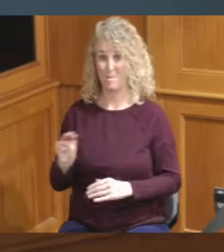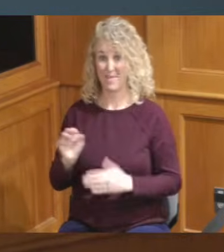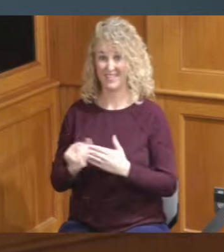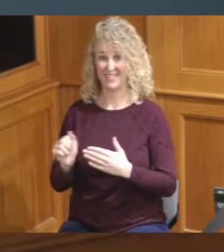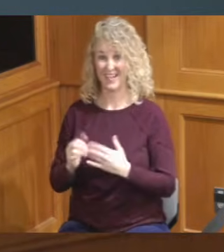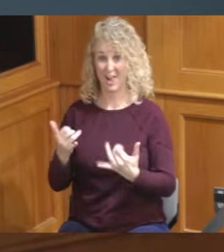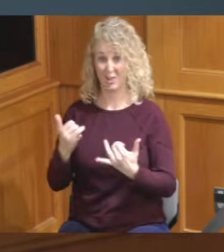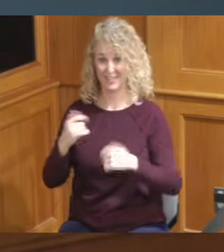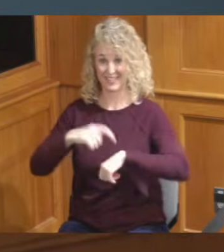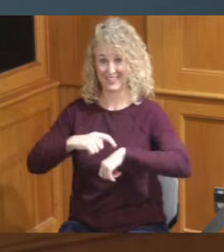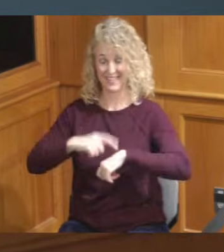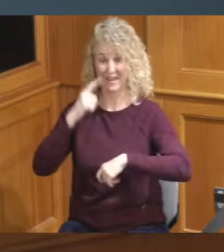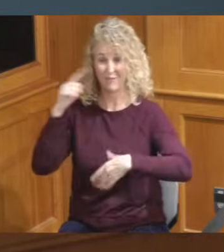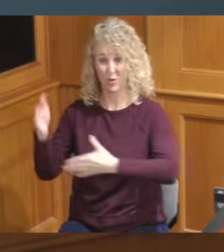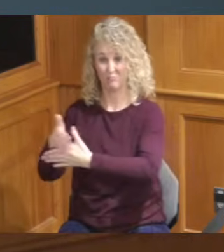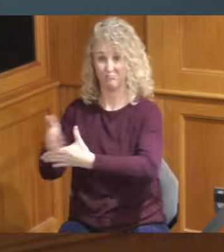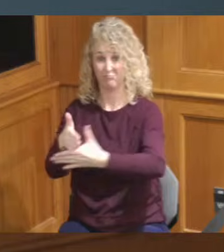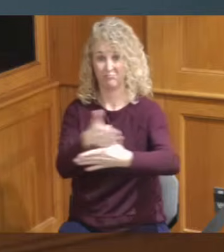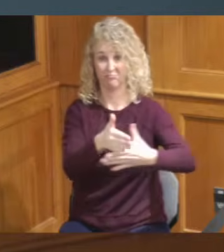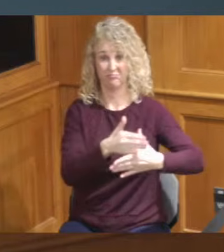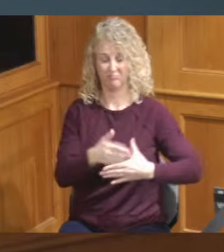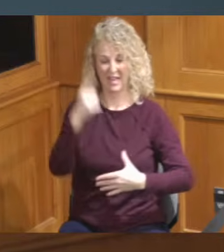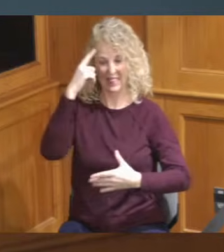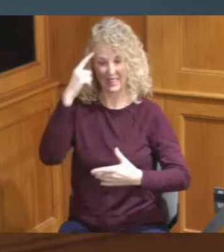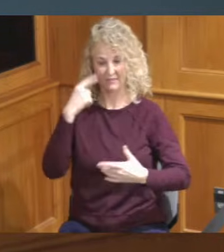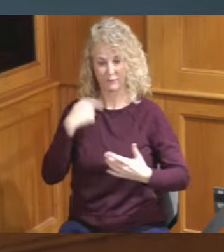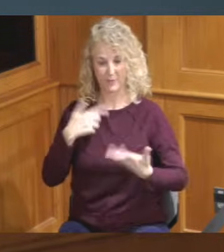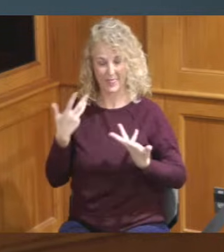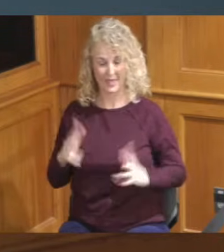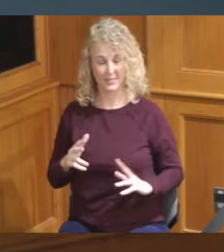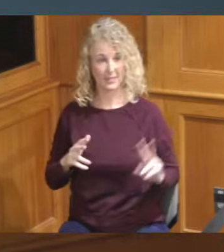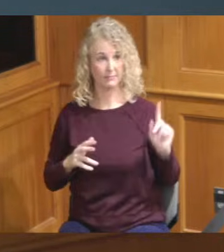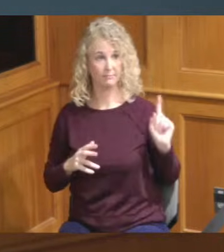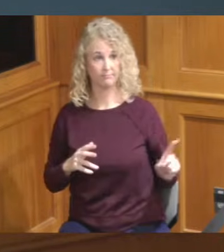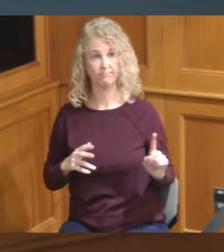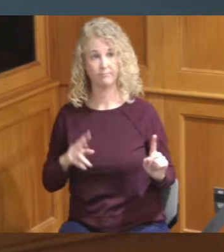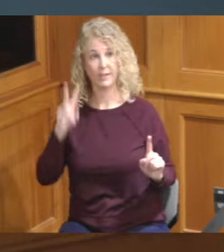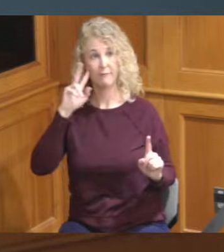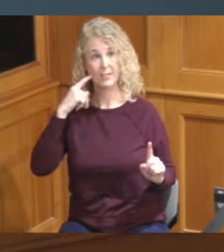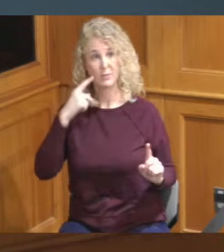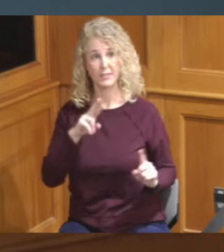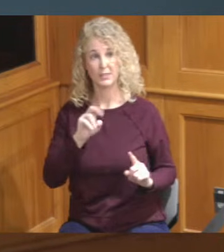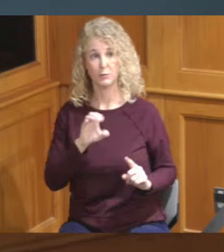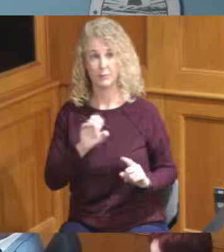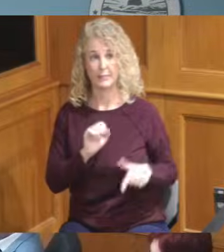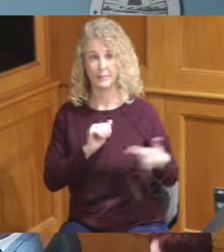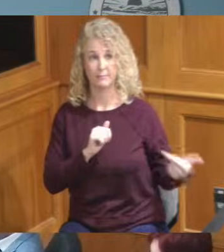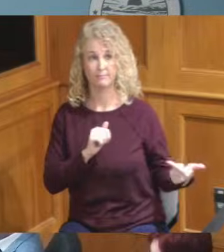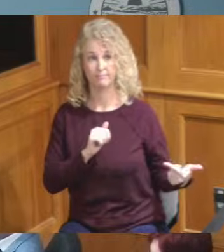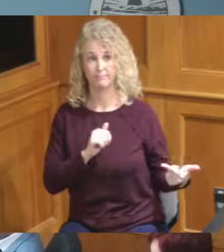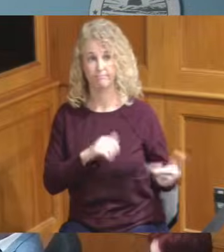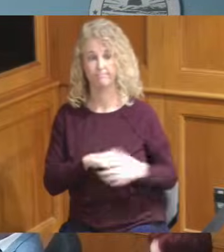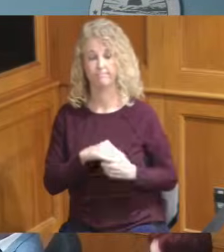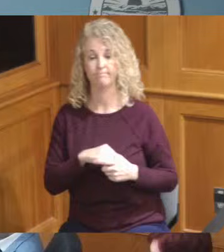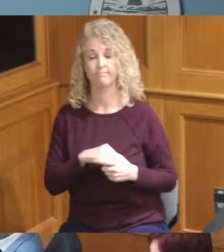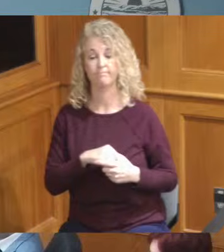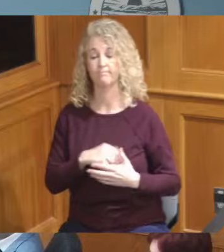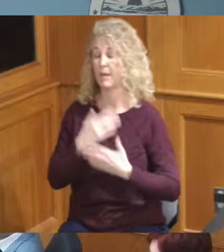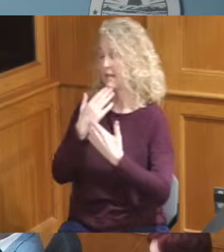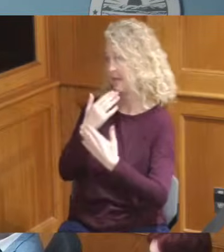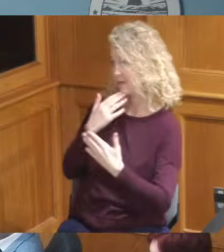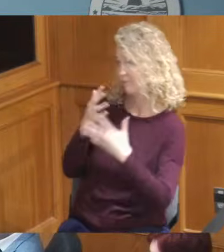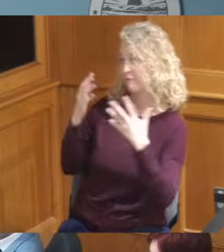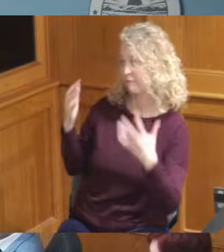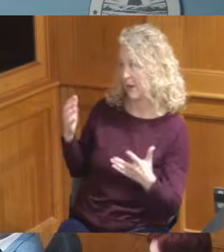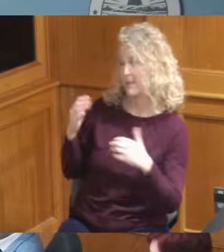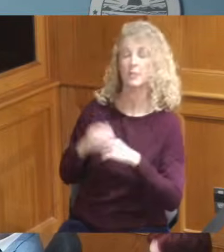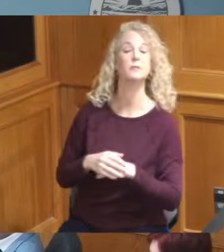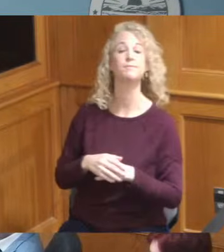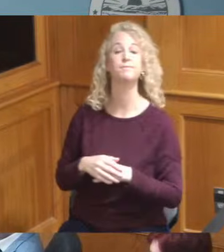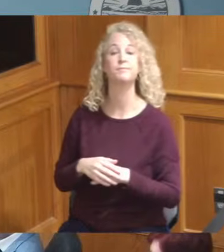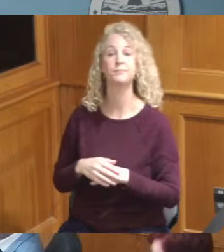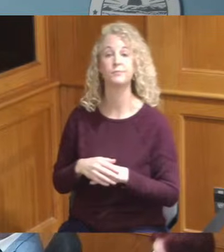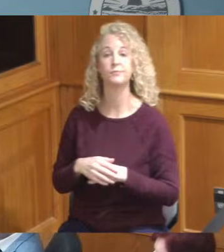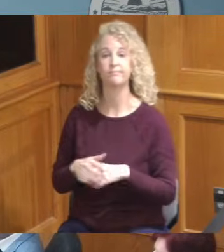this round. and that will end my report. Vice President Reece, thank you very much. U also